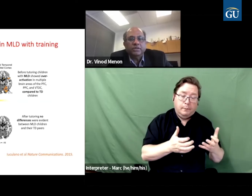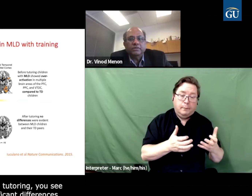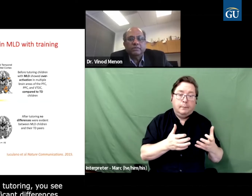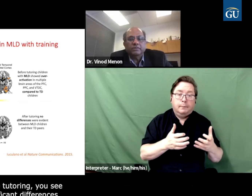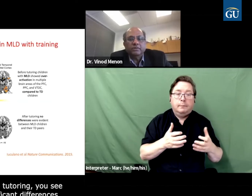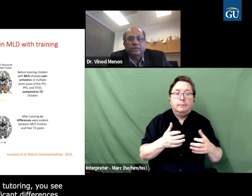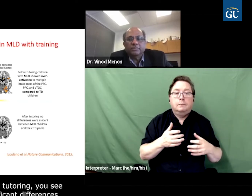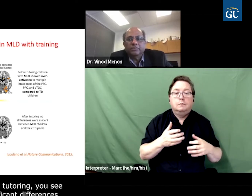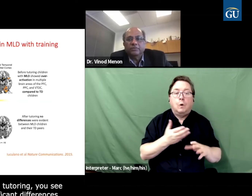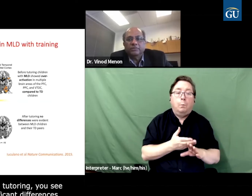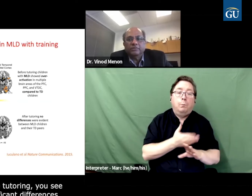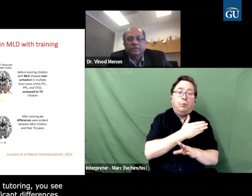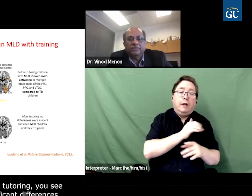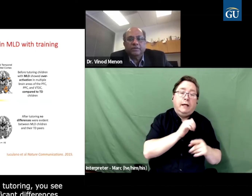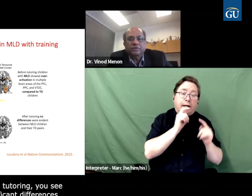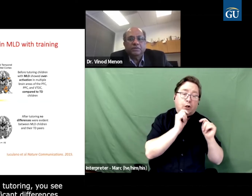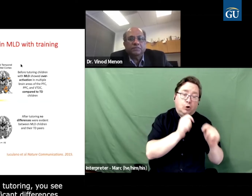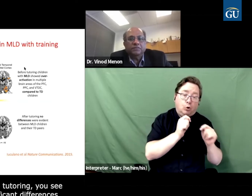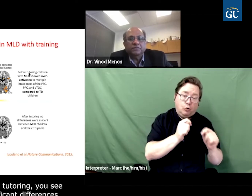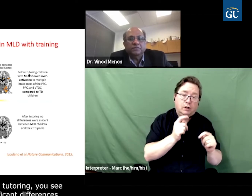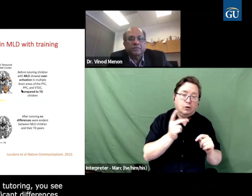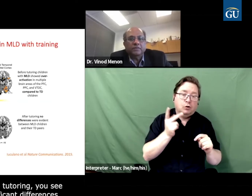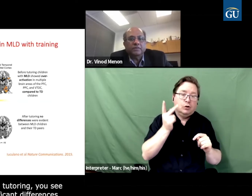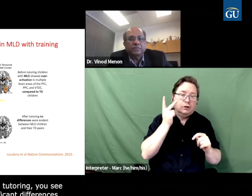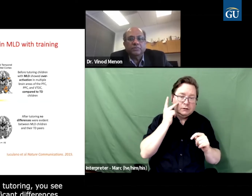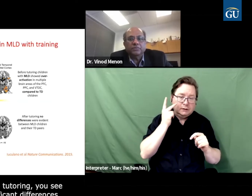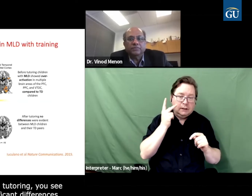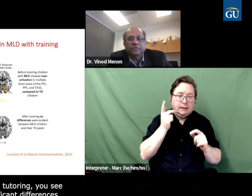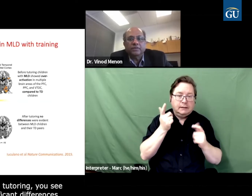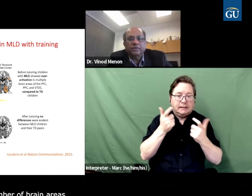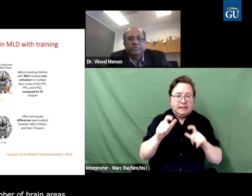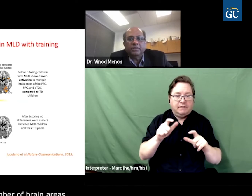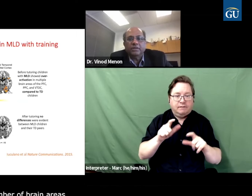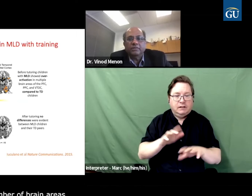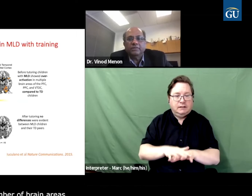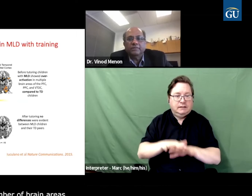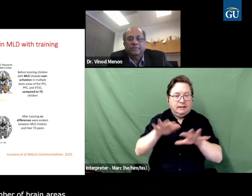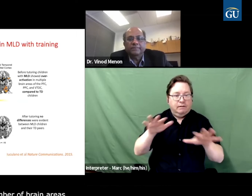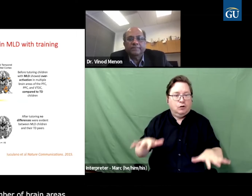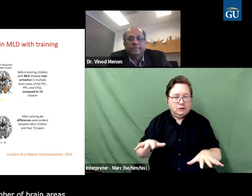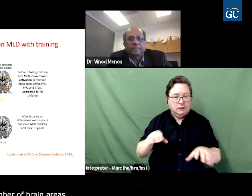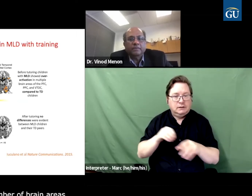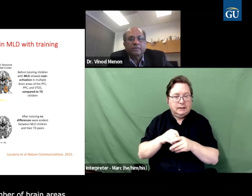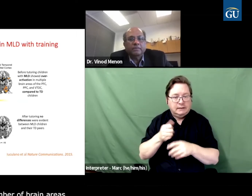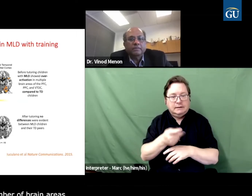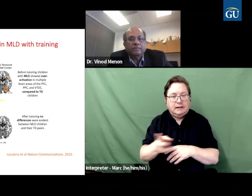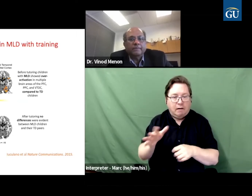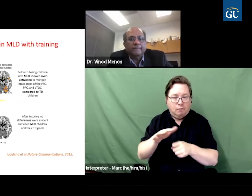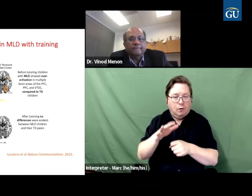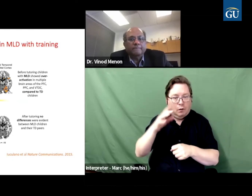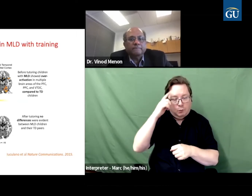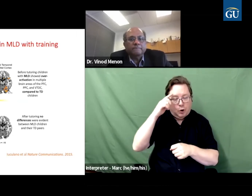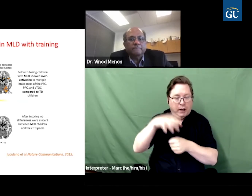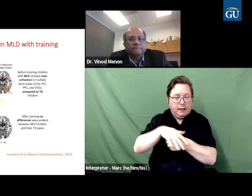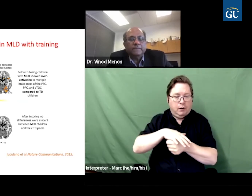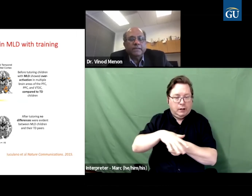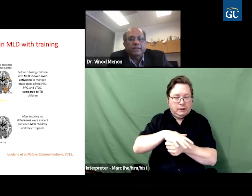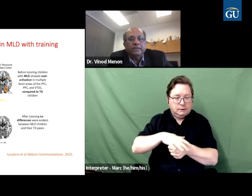so pre-tutoring you see significant differences in a number of uh brain areas